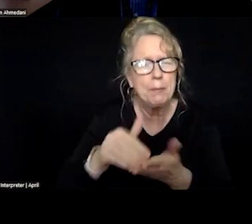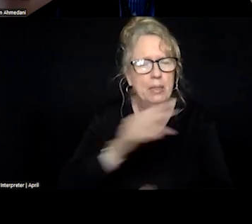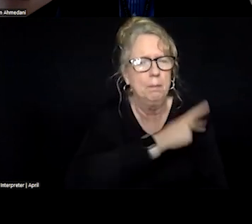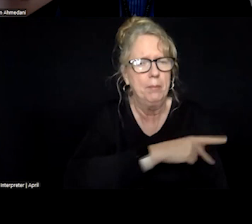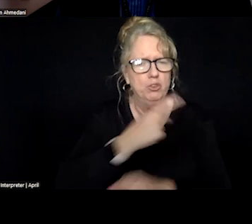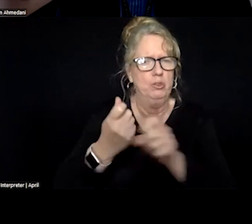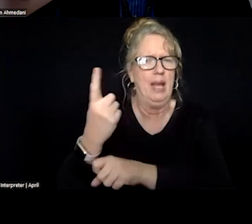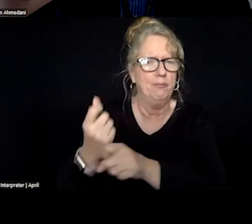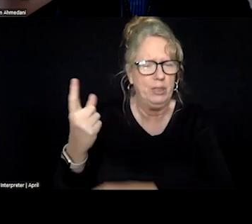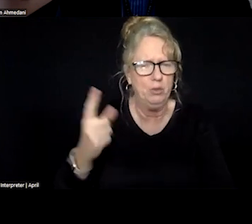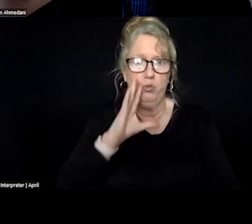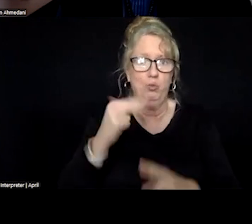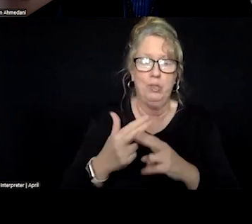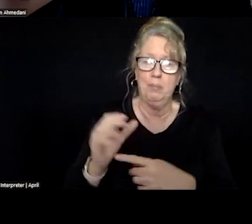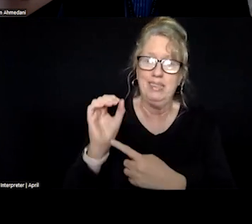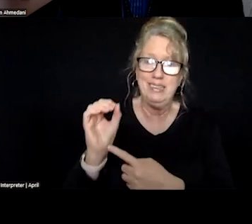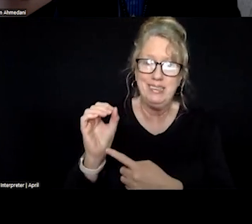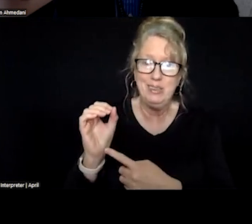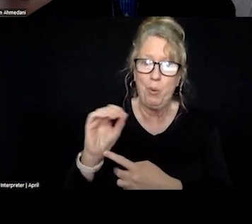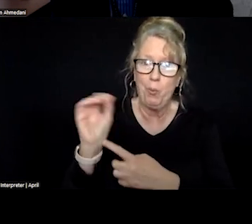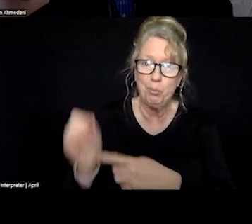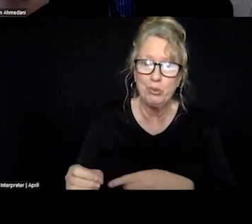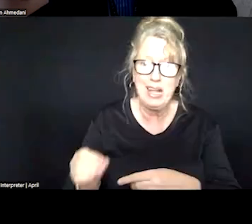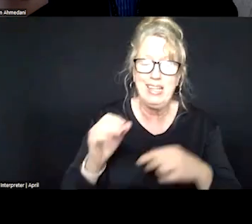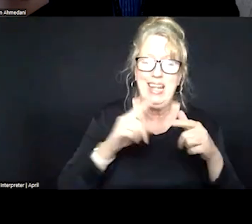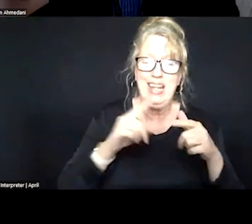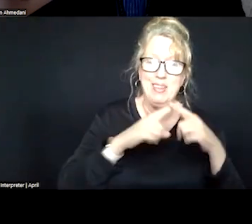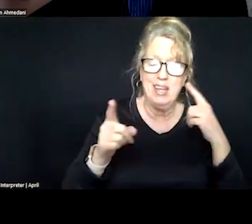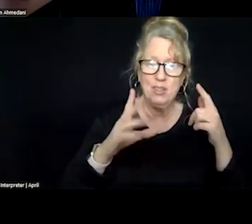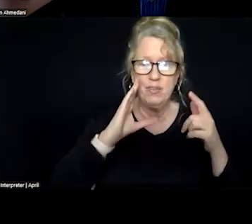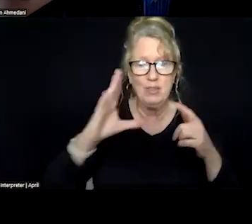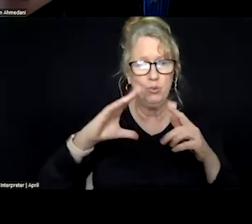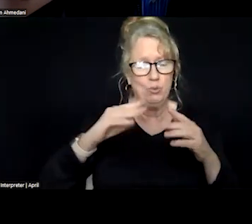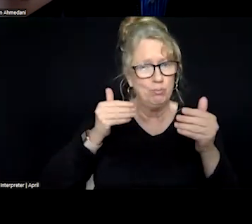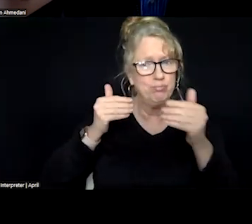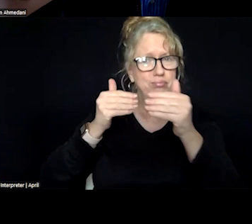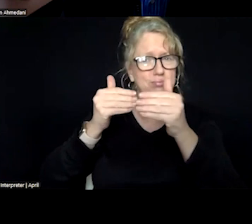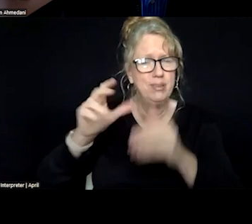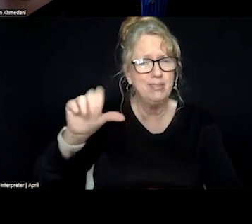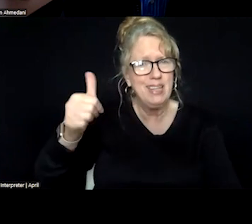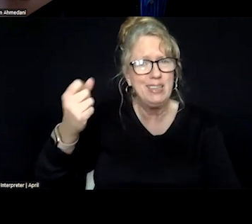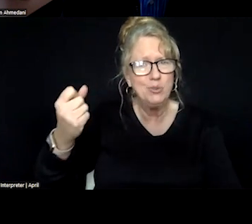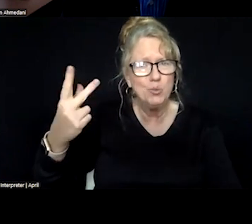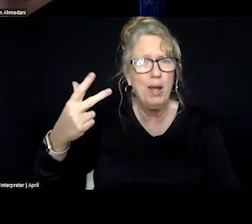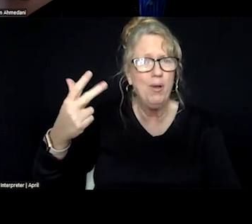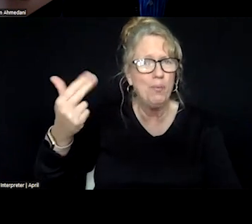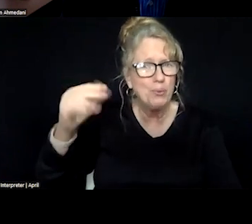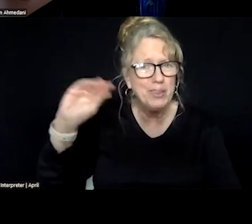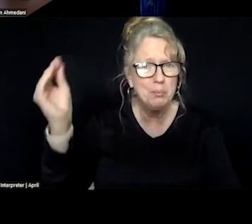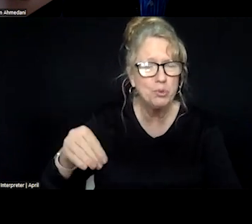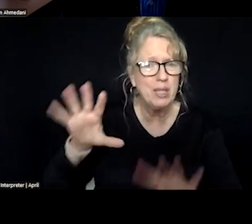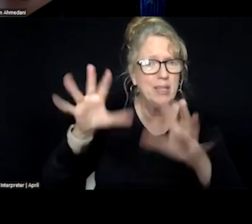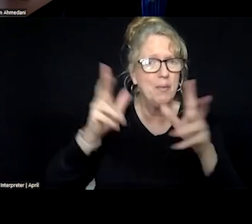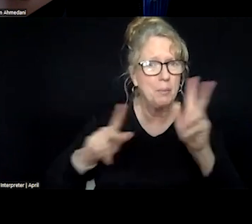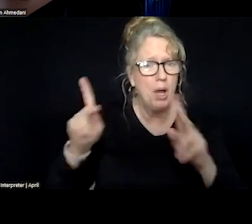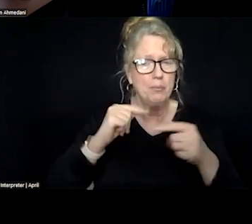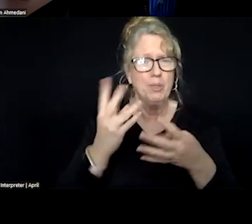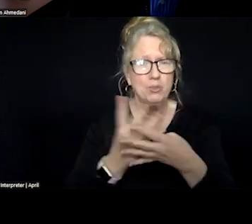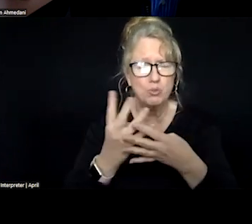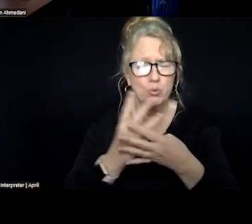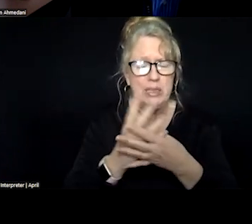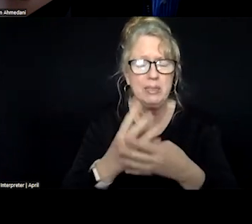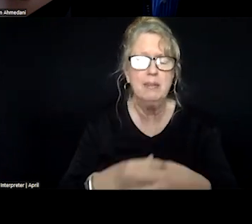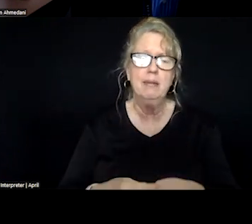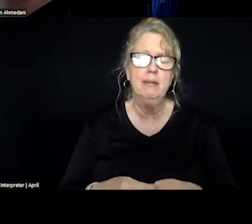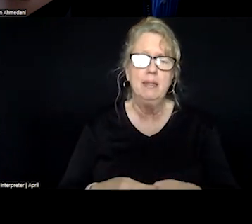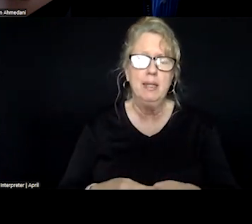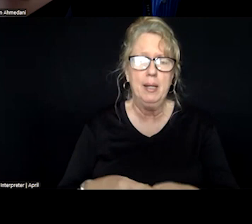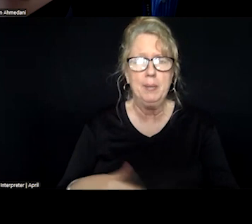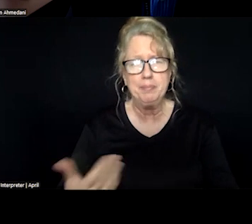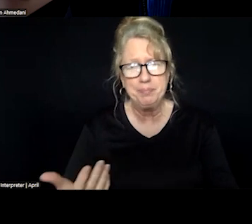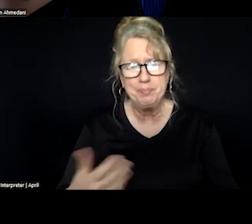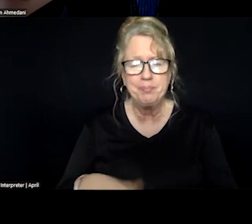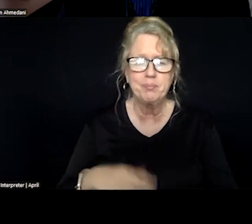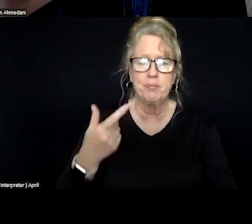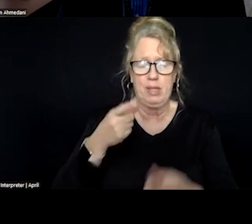WHEN YOU TALK ABOUT 0% AND PUSHING UP TO 10%, TO 12% OF THE POPULATION GETTING SCREENED,